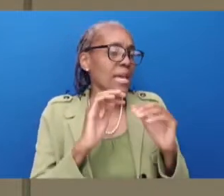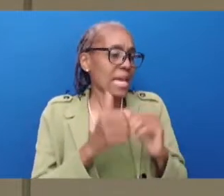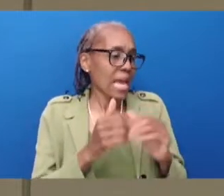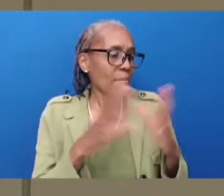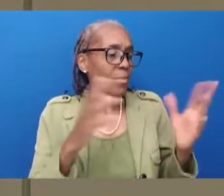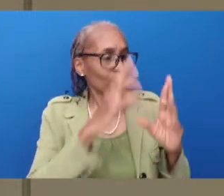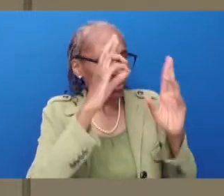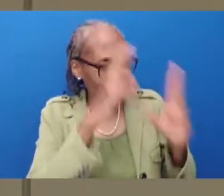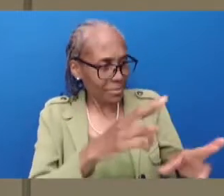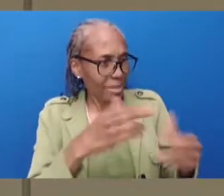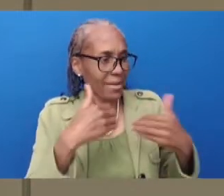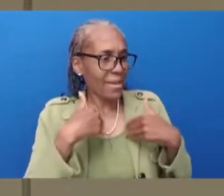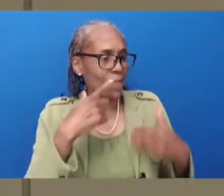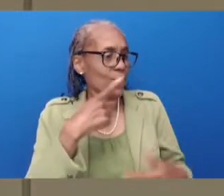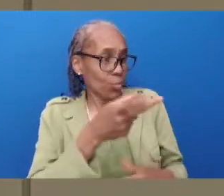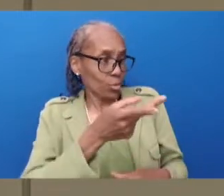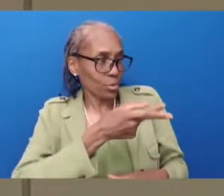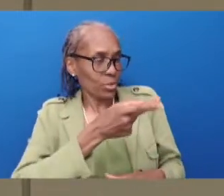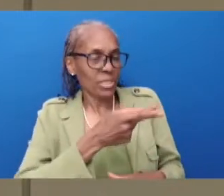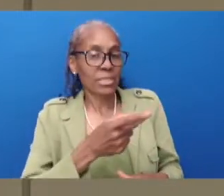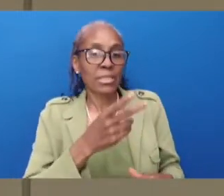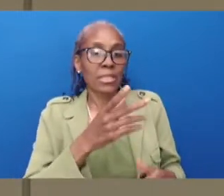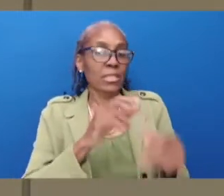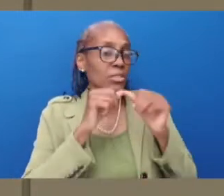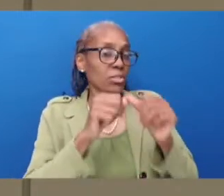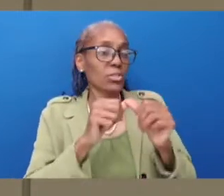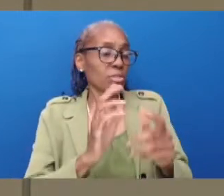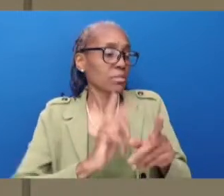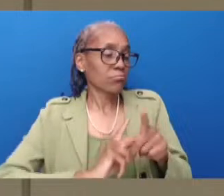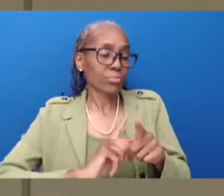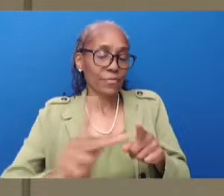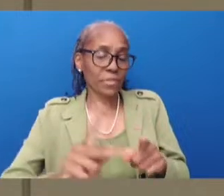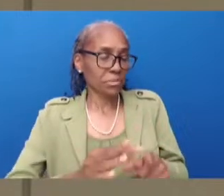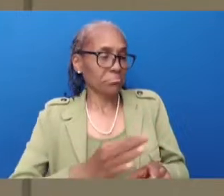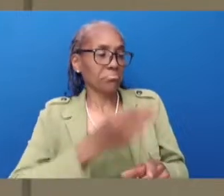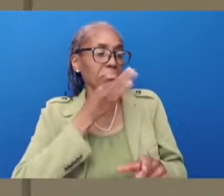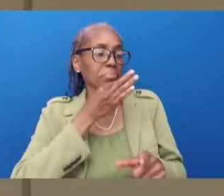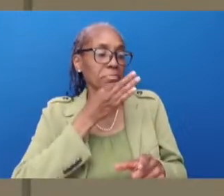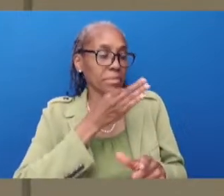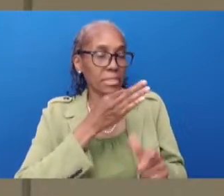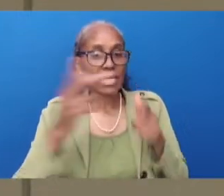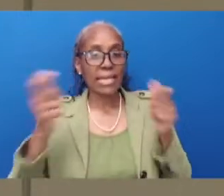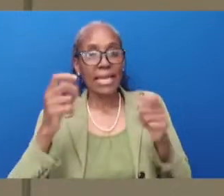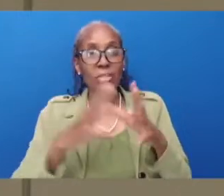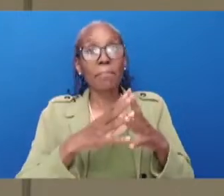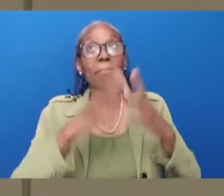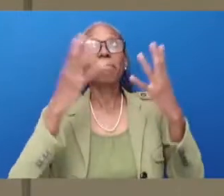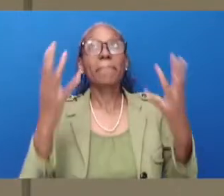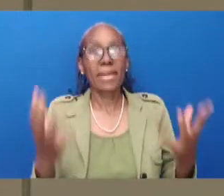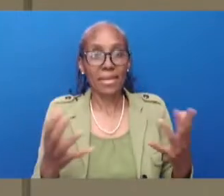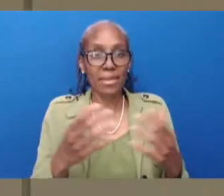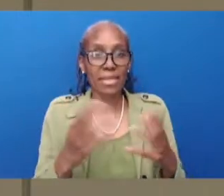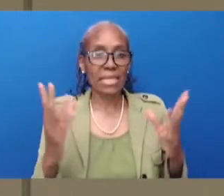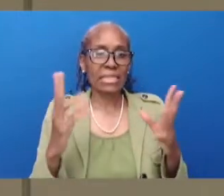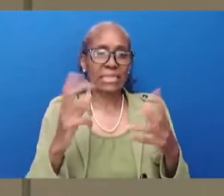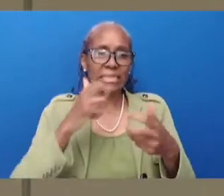I JUST WANT TO SAY ALSO, HOW